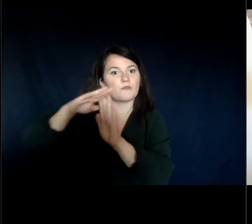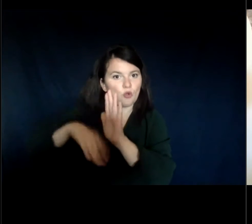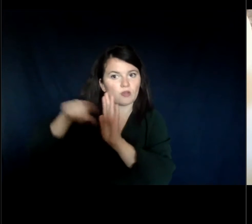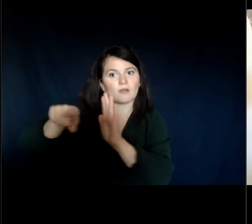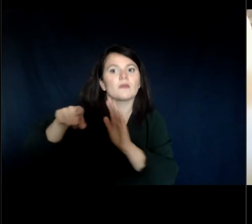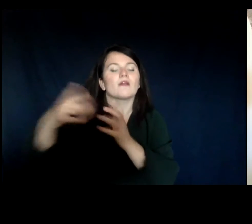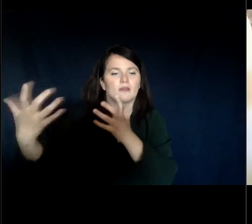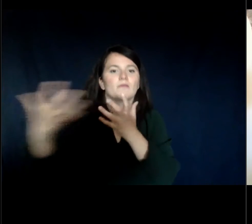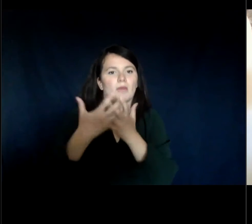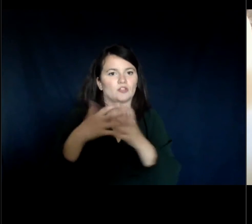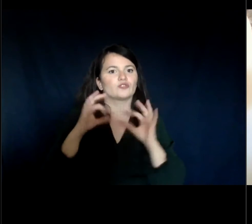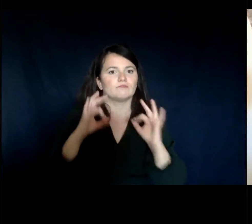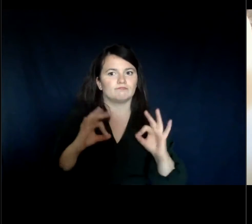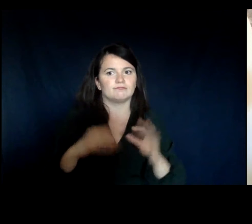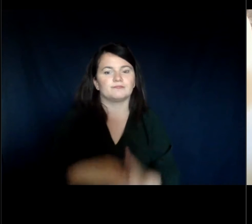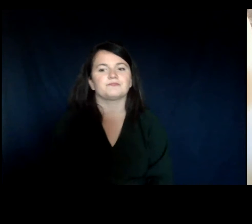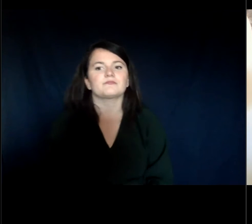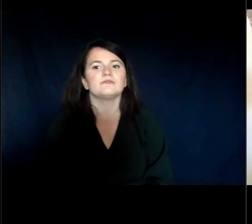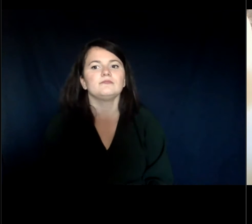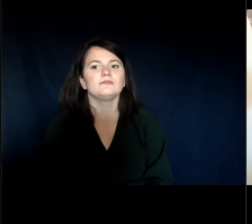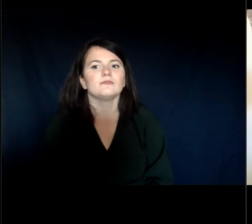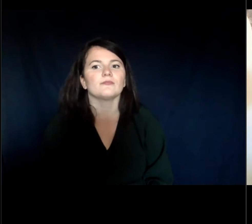to have employment opportunities in normal times.